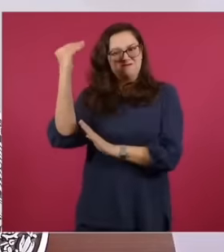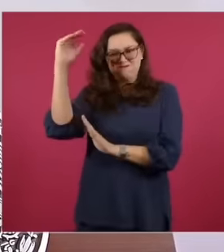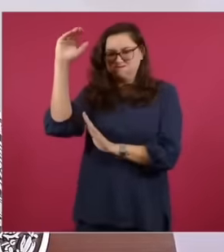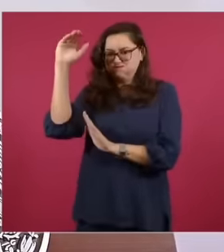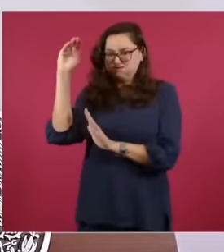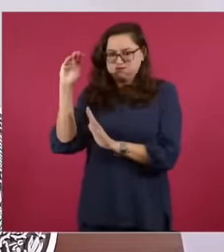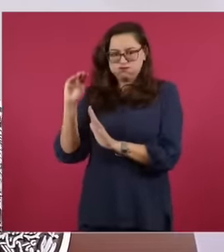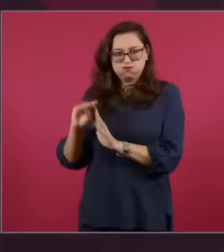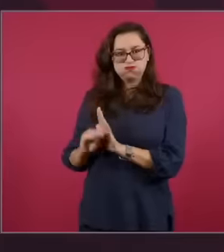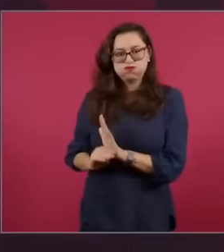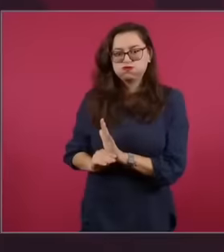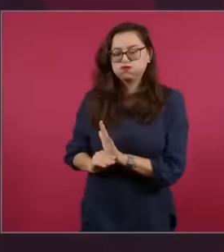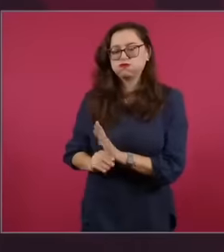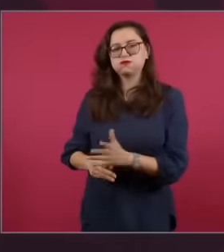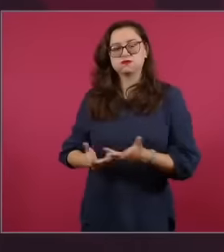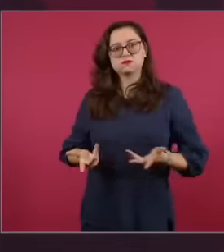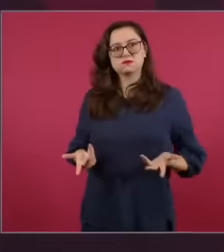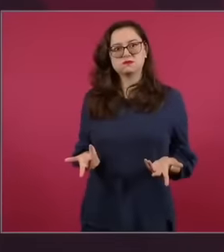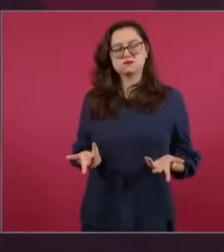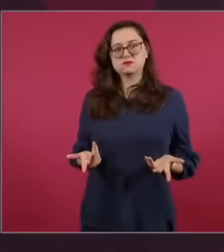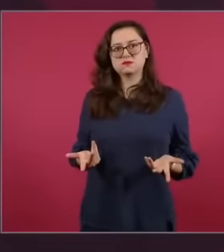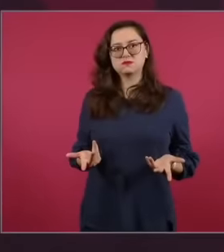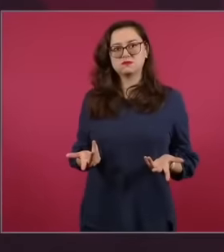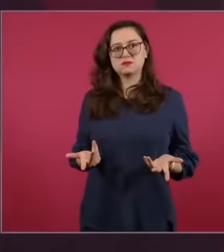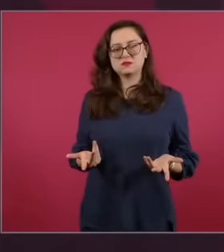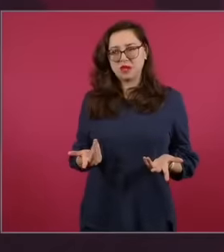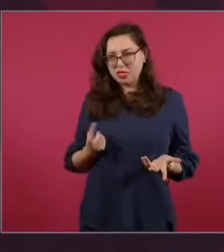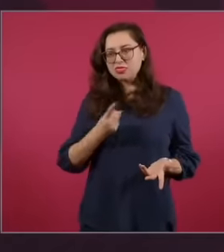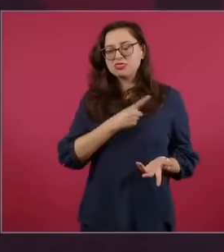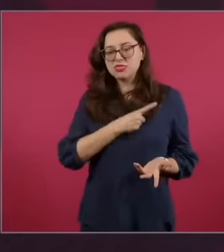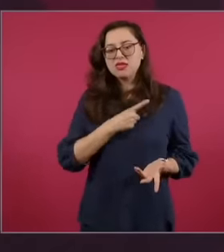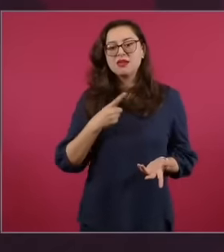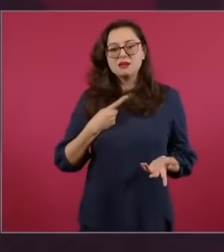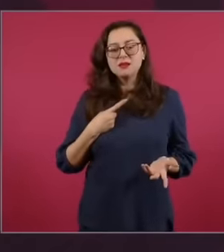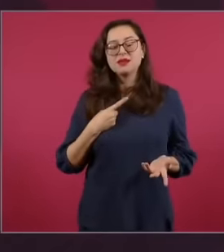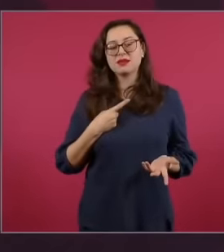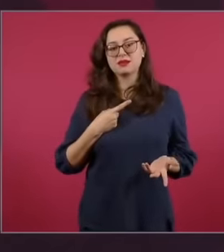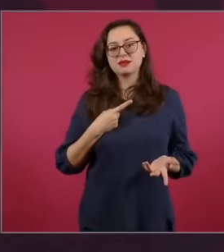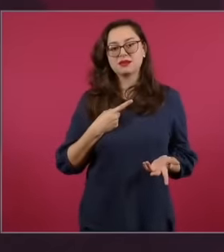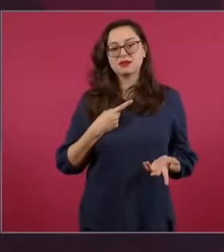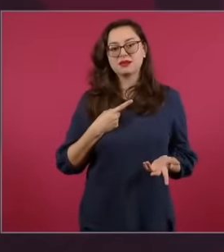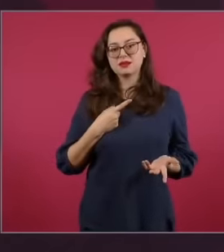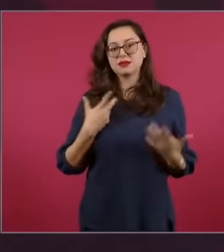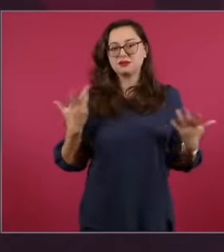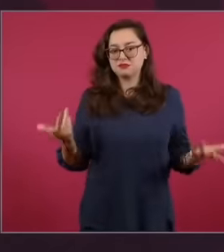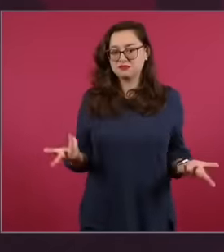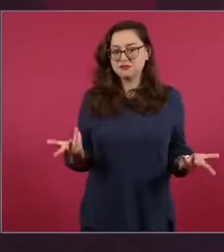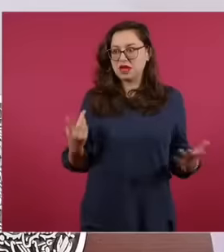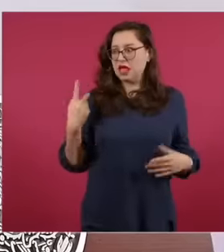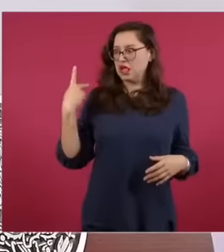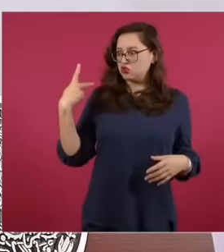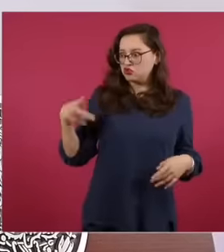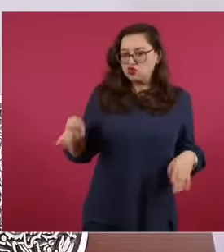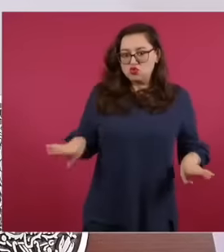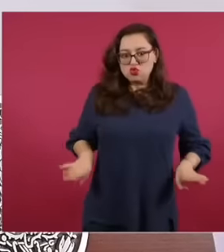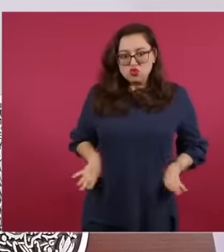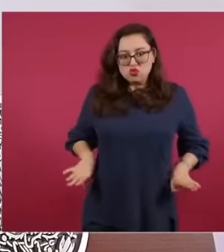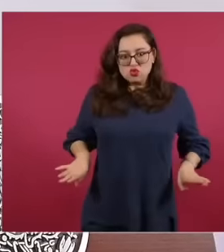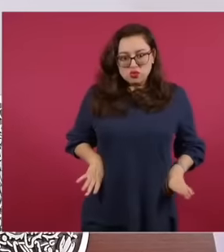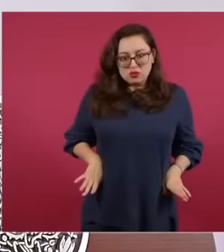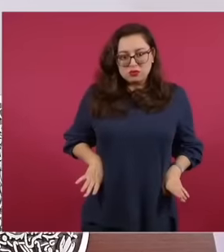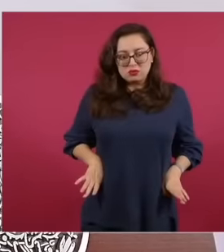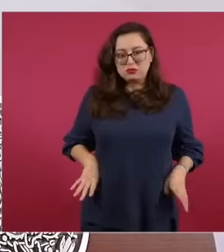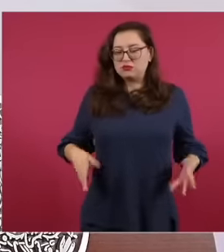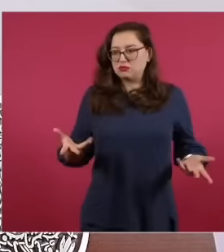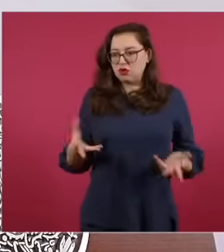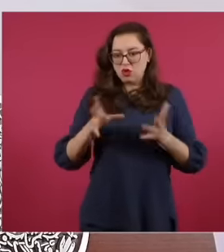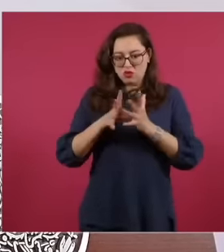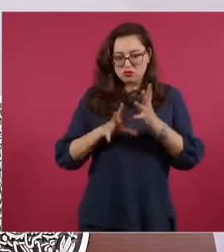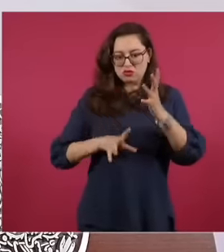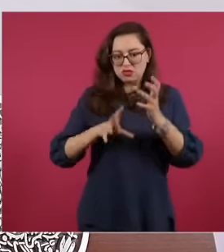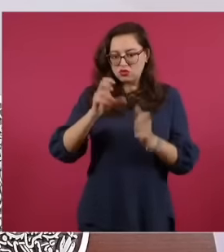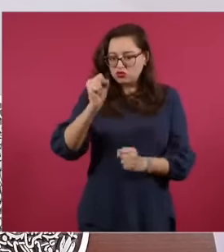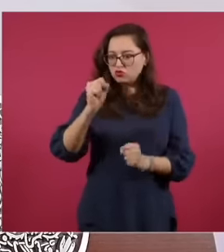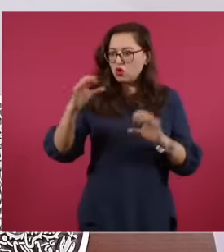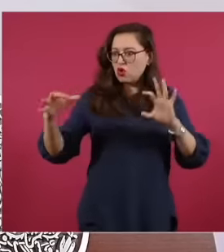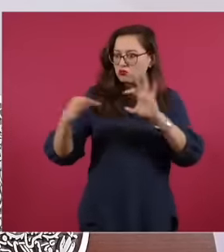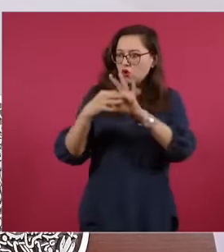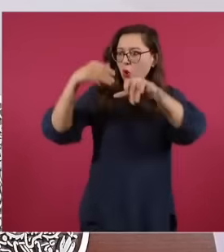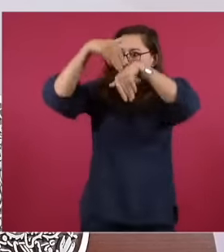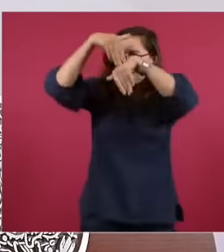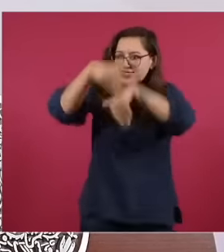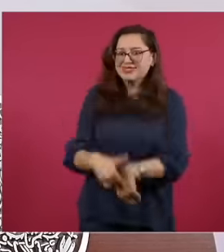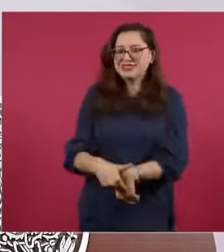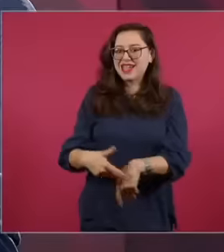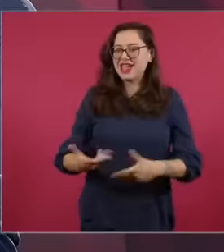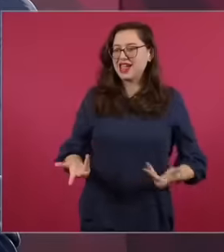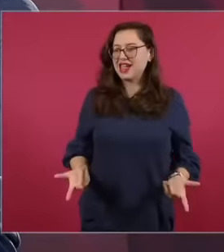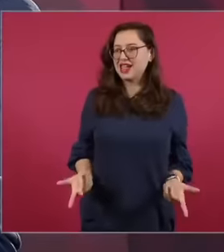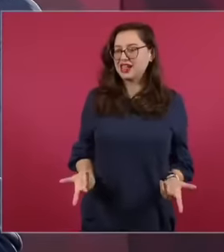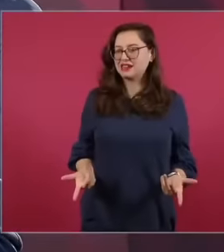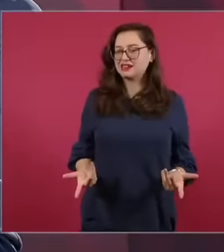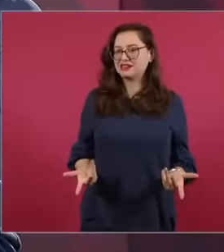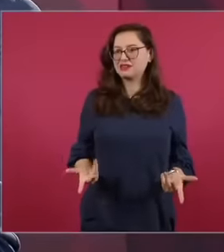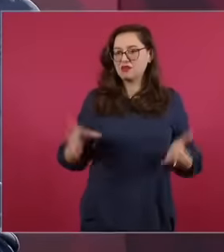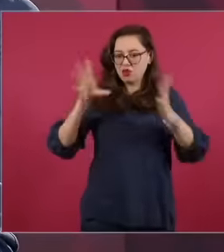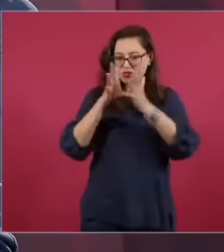to restore its validity to the Constitution. which establishes in article